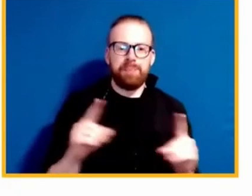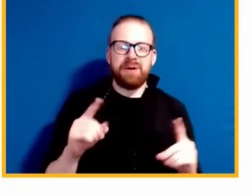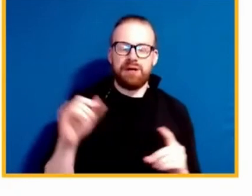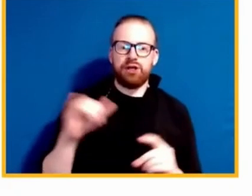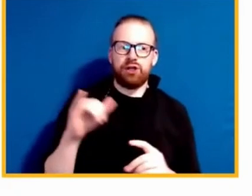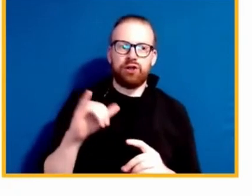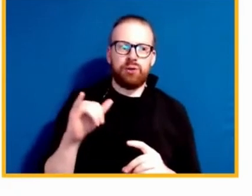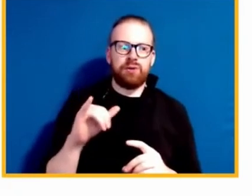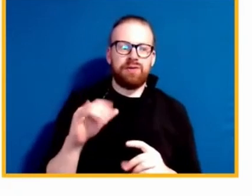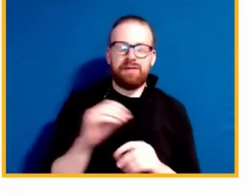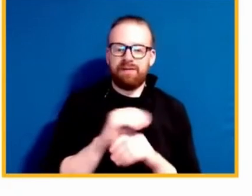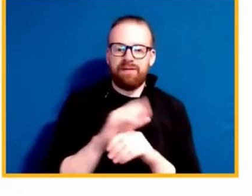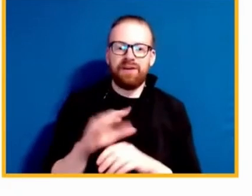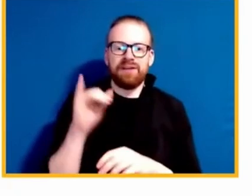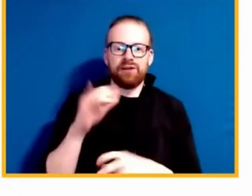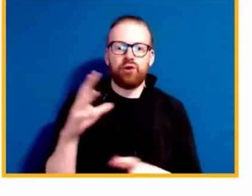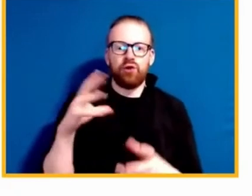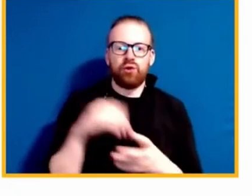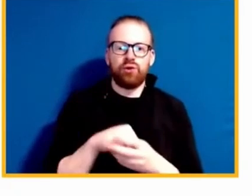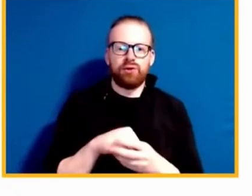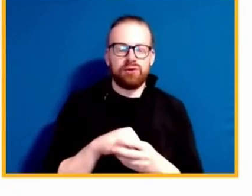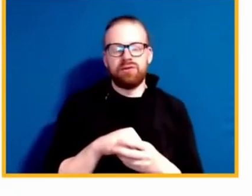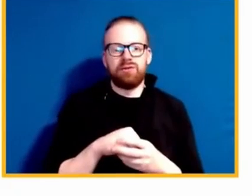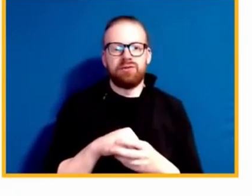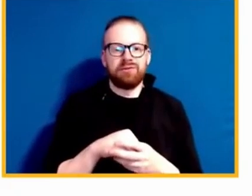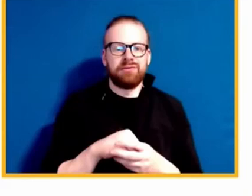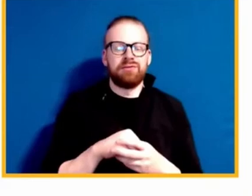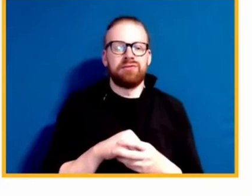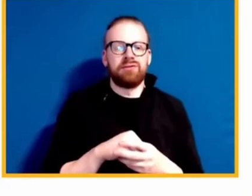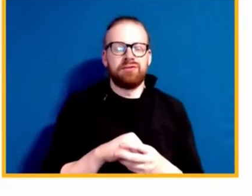effects that were also included, going the extra mile